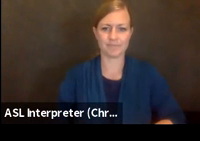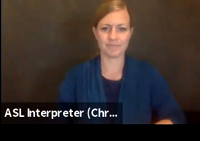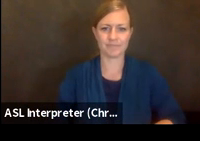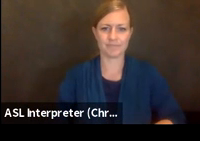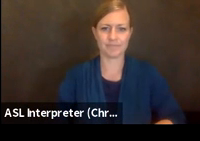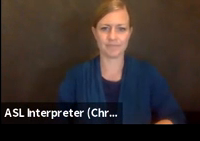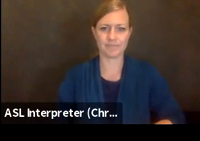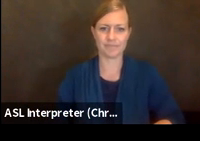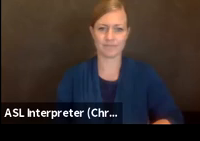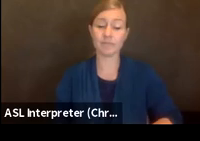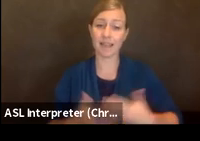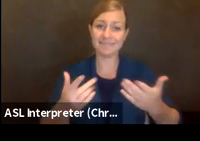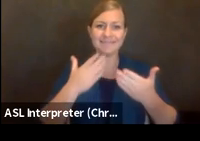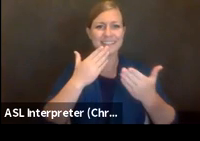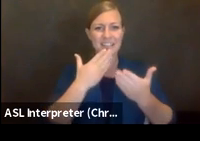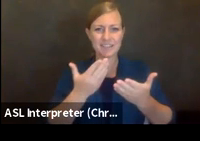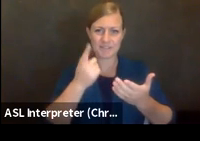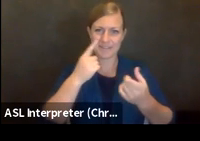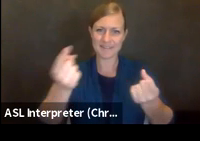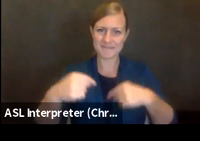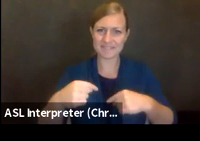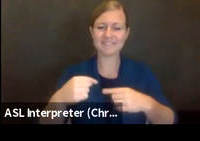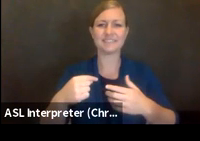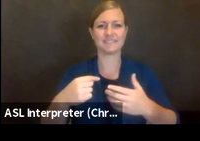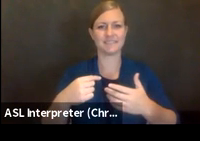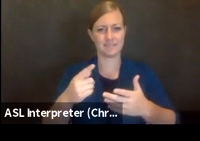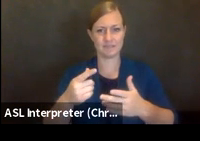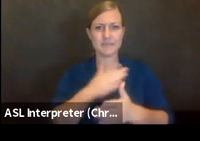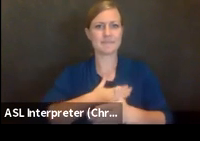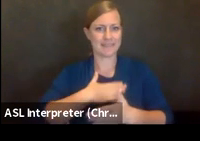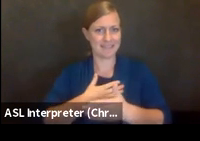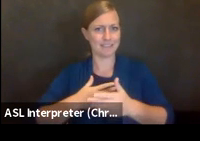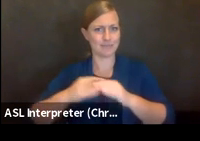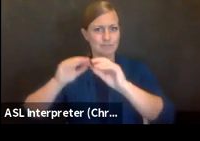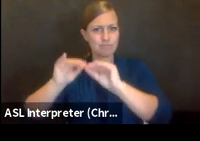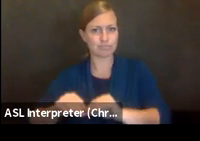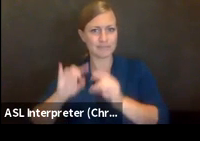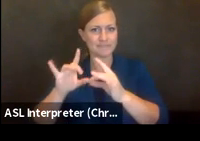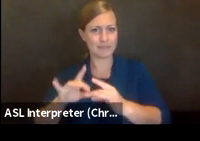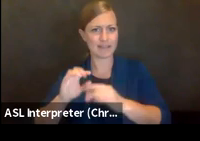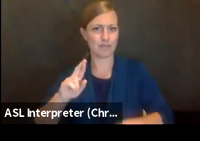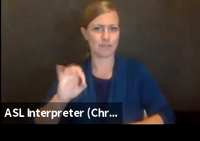ESD 189 - Amy Colburn: And we thank you all for being here and just make sure to take that reflection for us and have a good rest of your day.